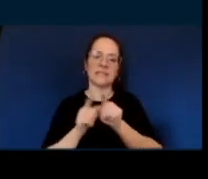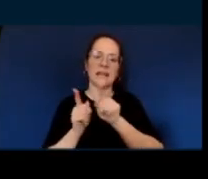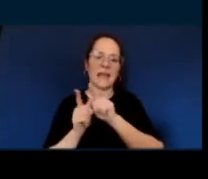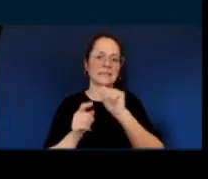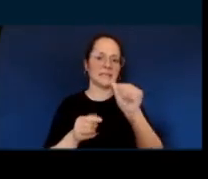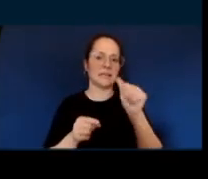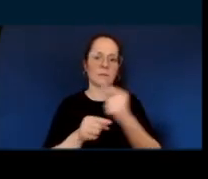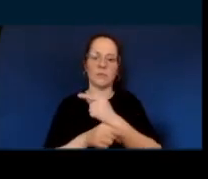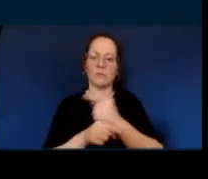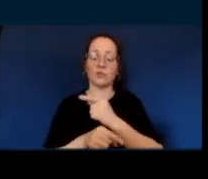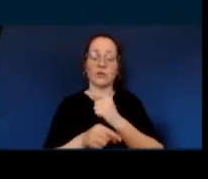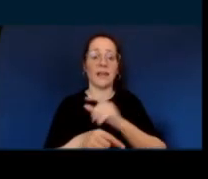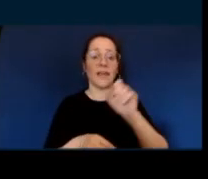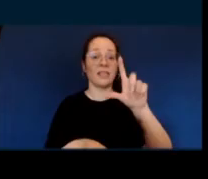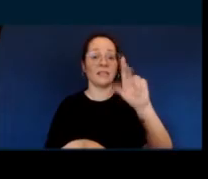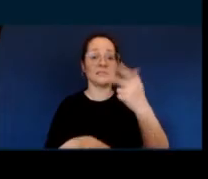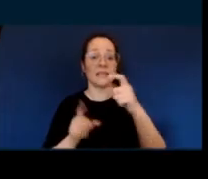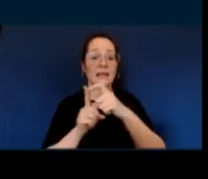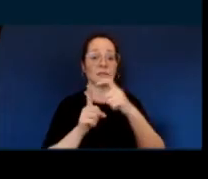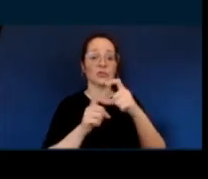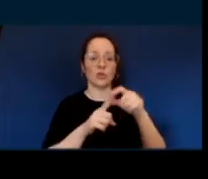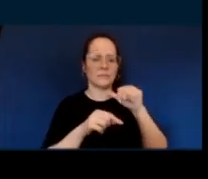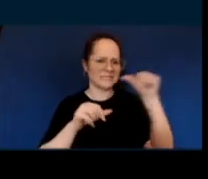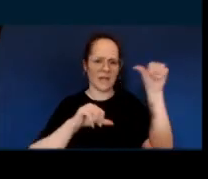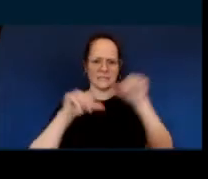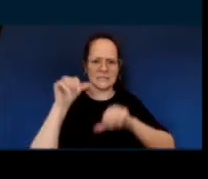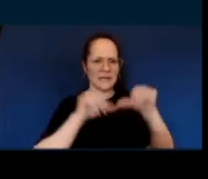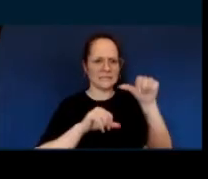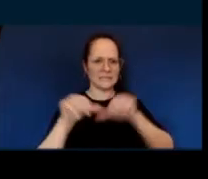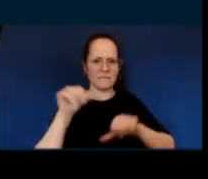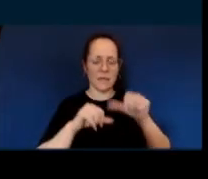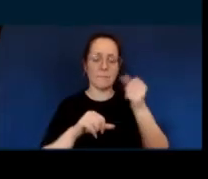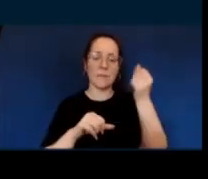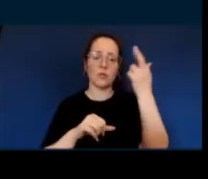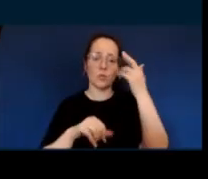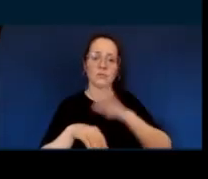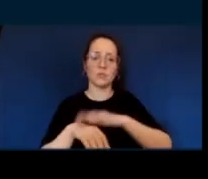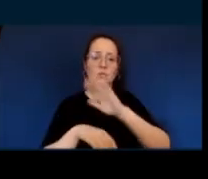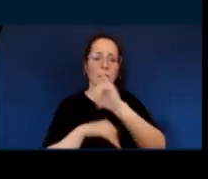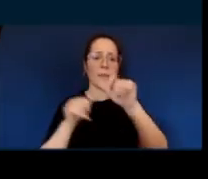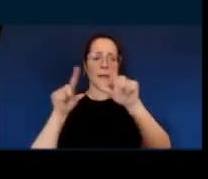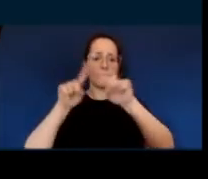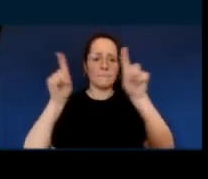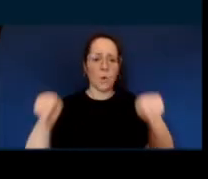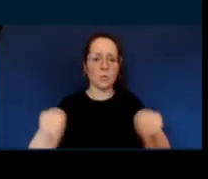WELL THE SLAING TERM IS NOT SCIENTIFIC, THE REASON IT WAS ON THE PROTEST POSTER IS BECAUSE IT